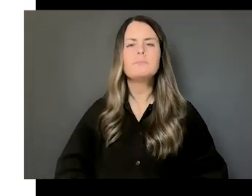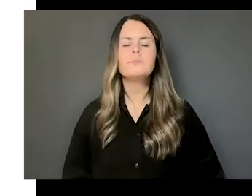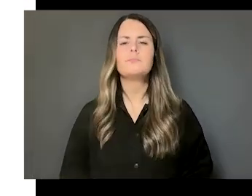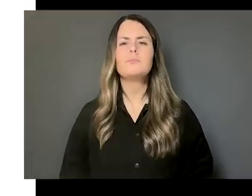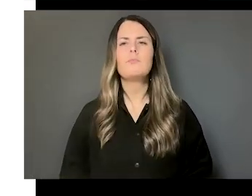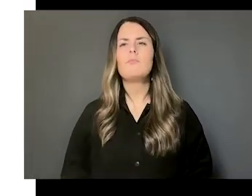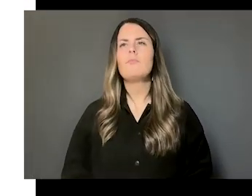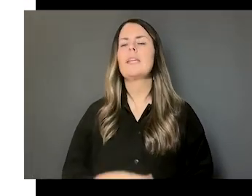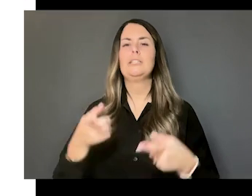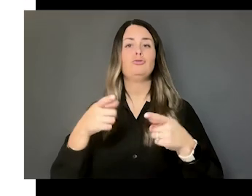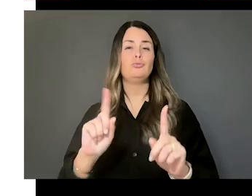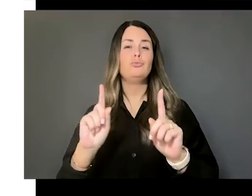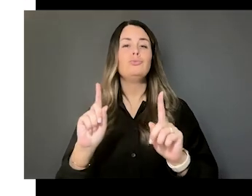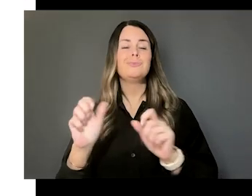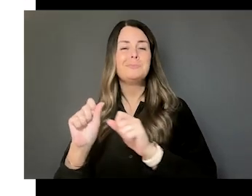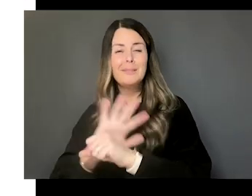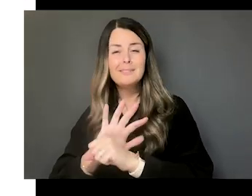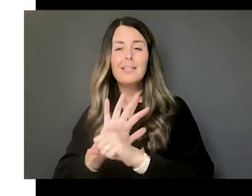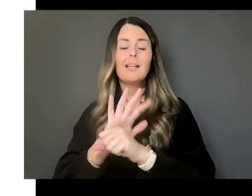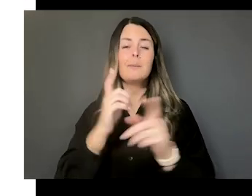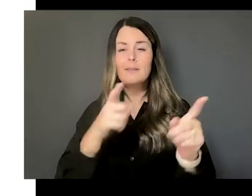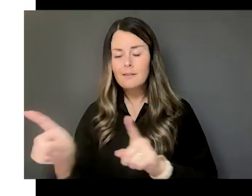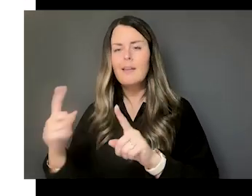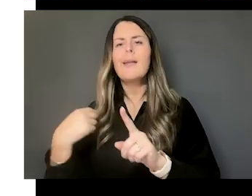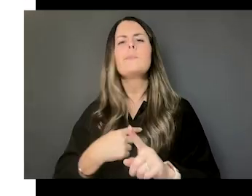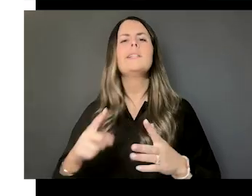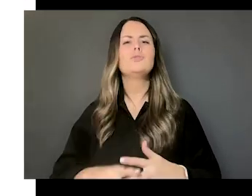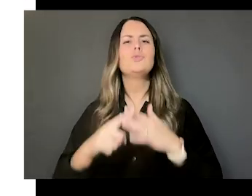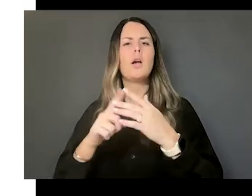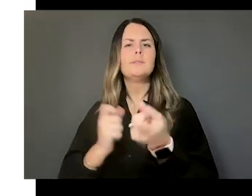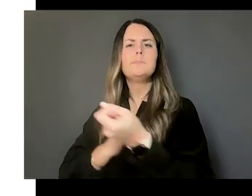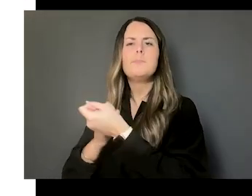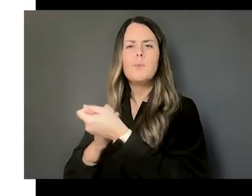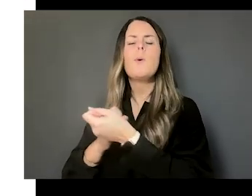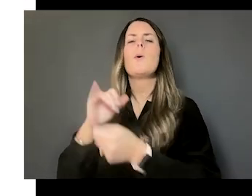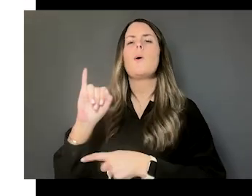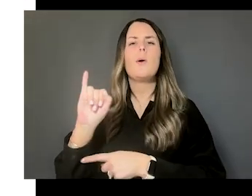But during the pandemic, we became we started supporting with Illustrative Math